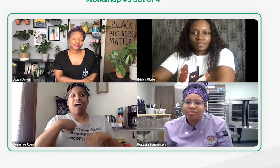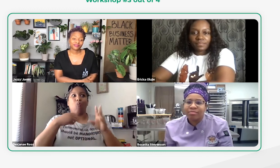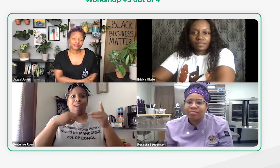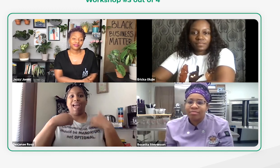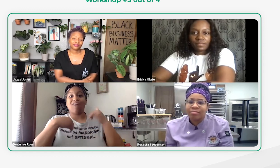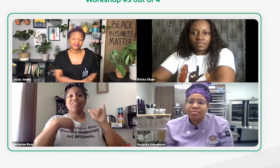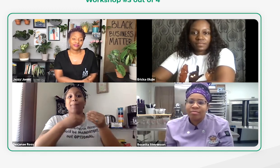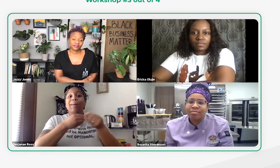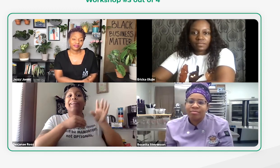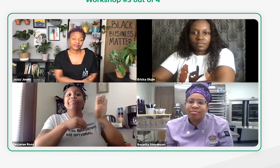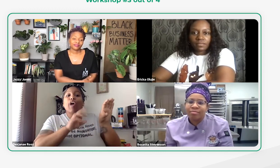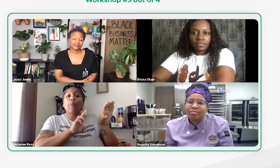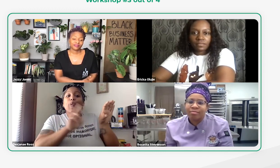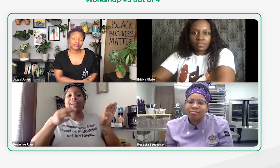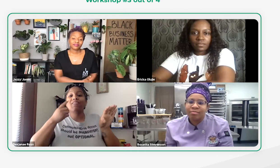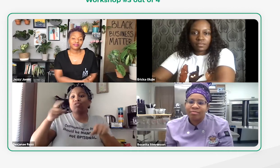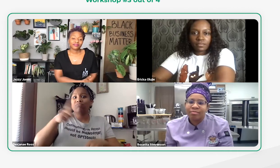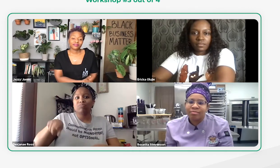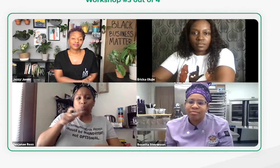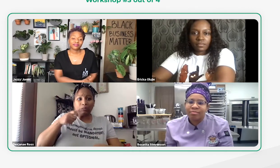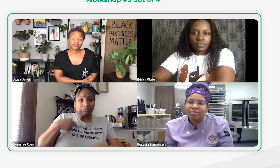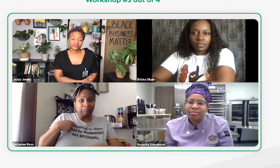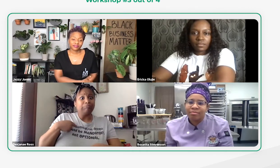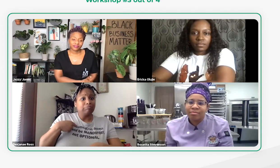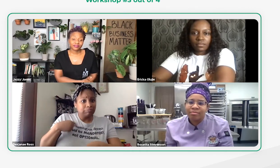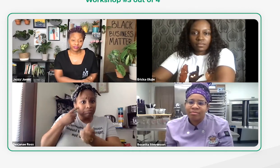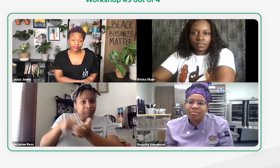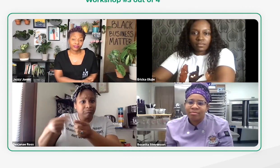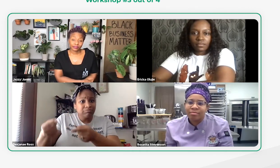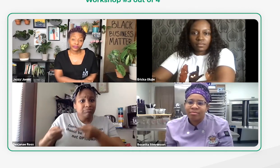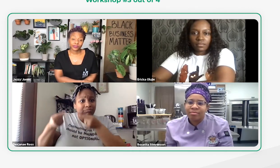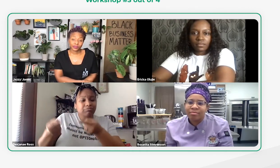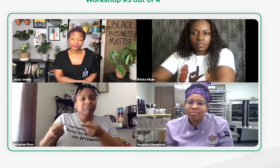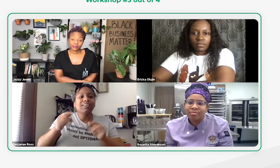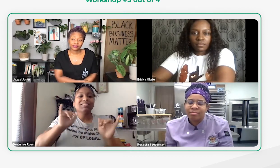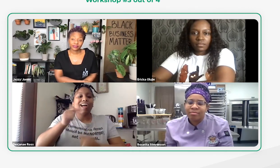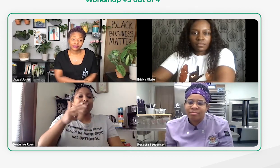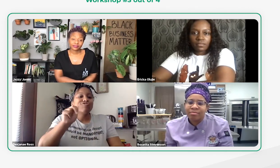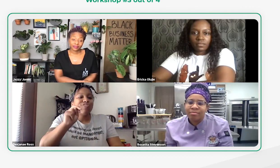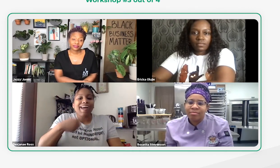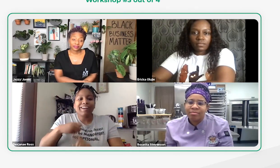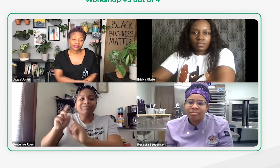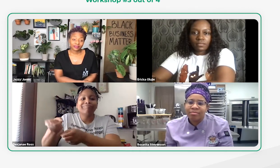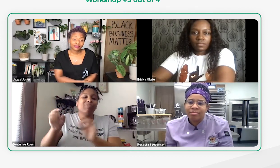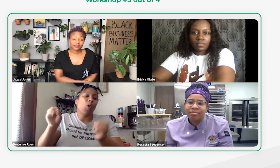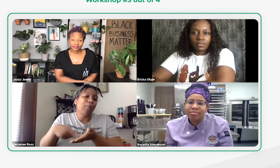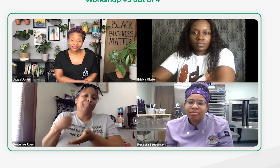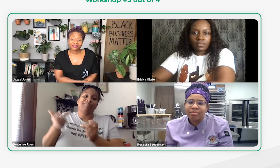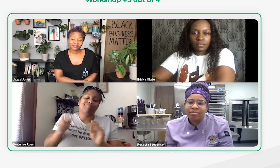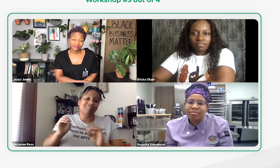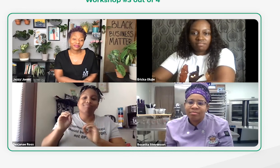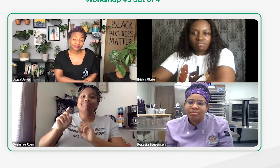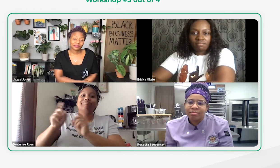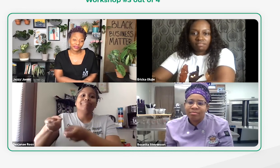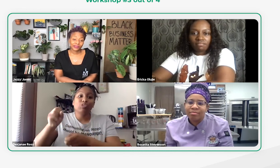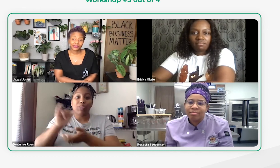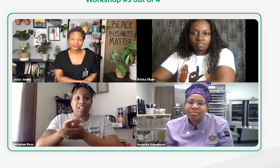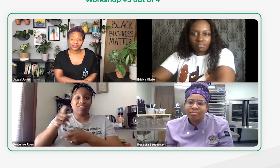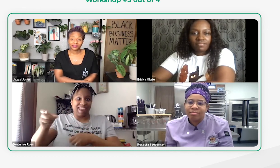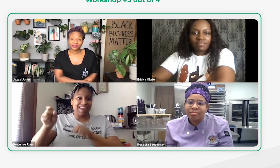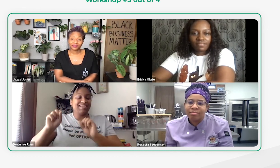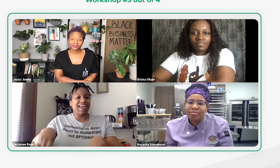And also like Ericka said, it would be nice to have money on the side. paid back.